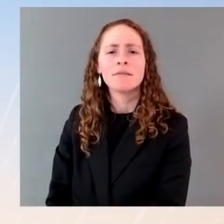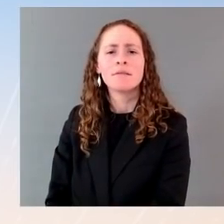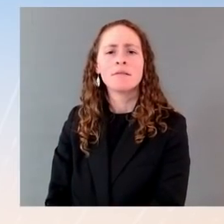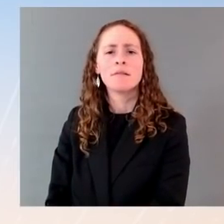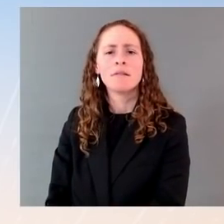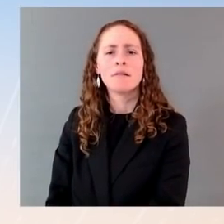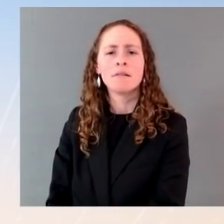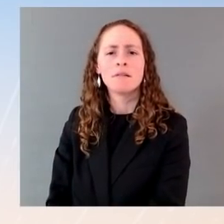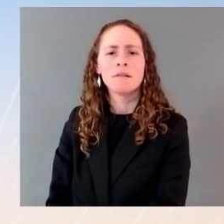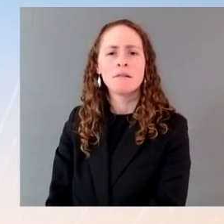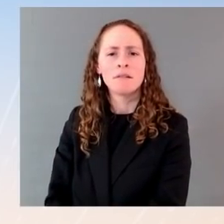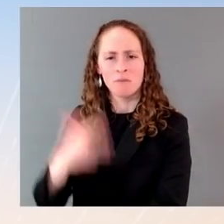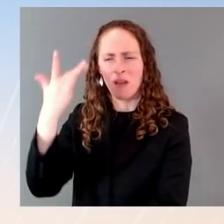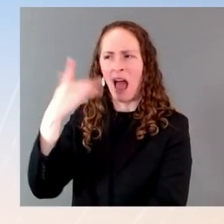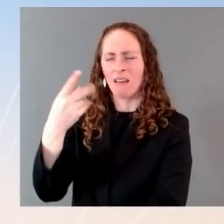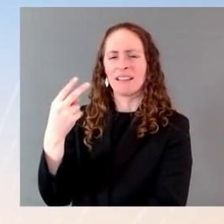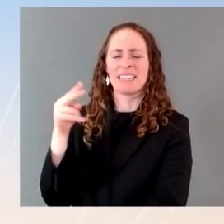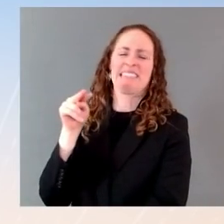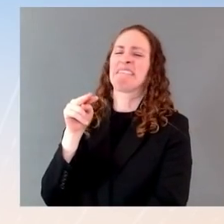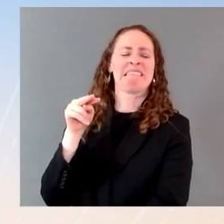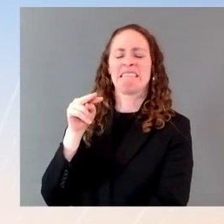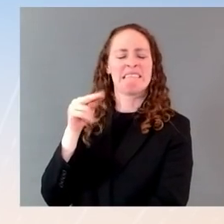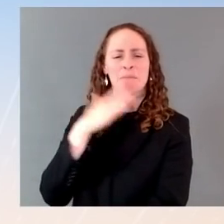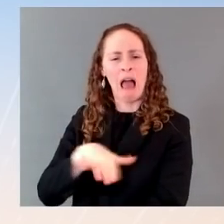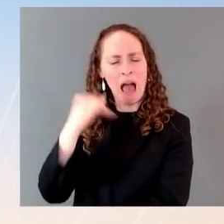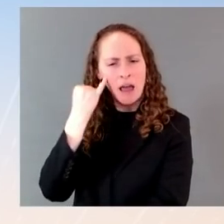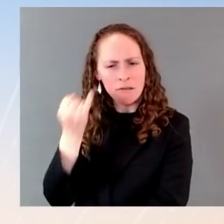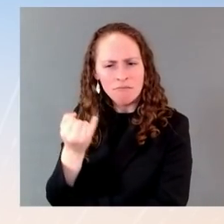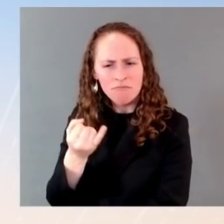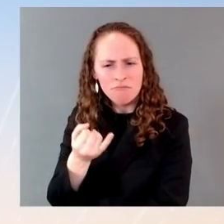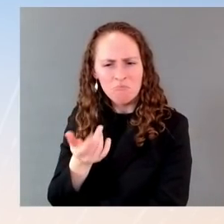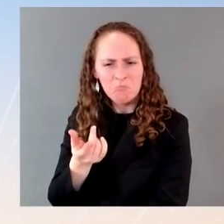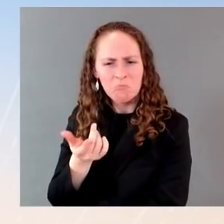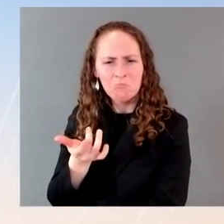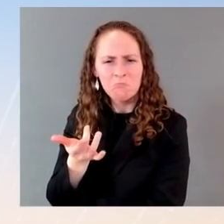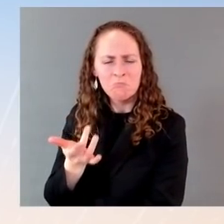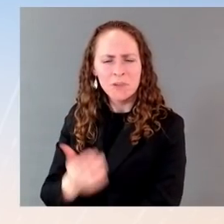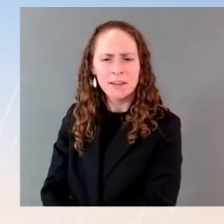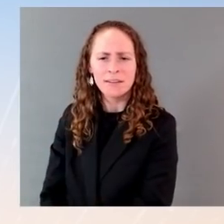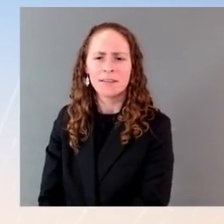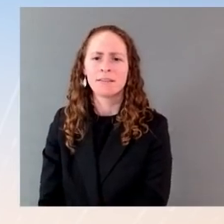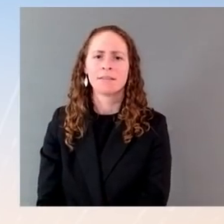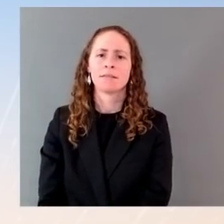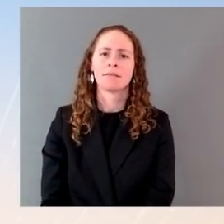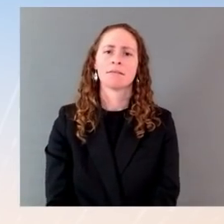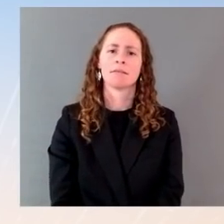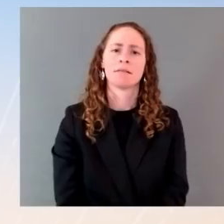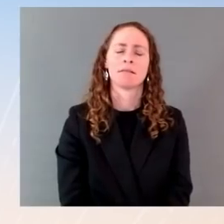the best way to make these tests readily available and accessible to people is to make them available --